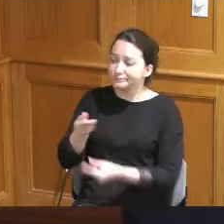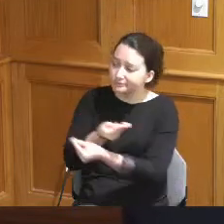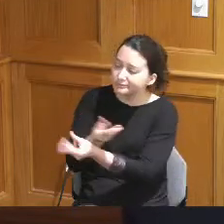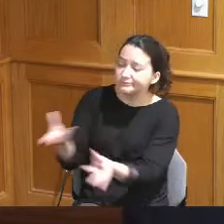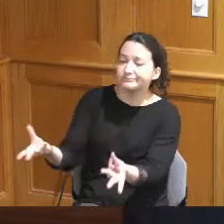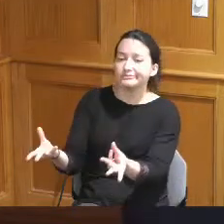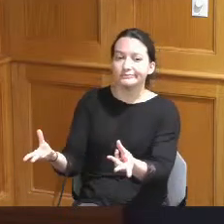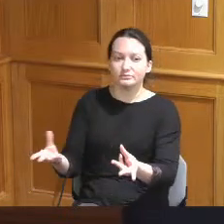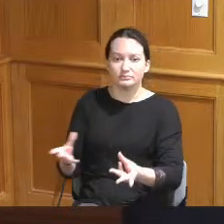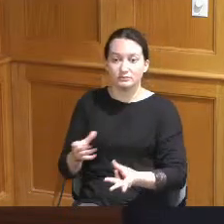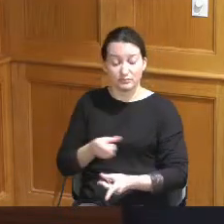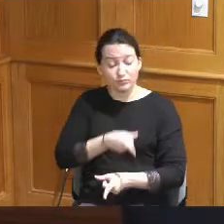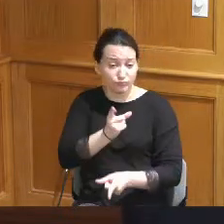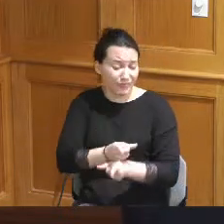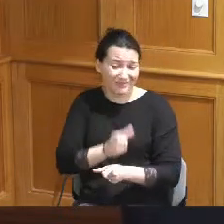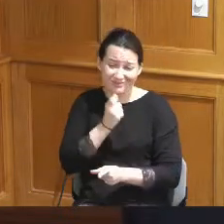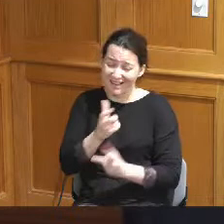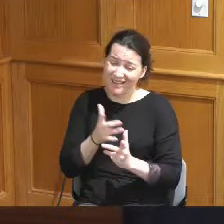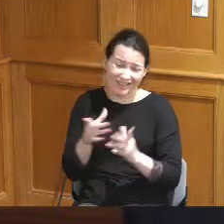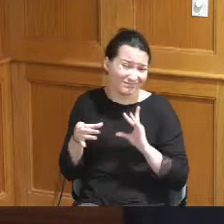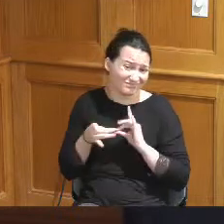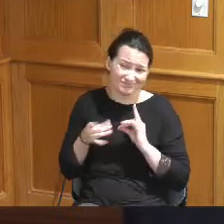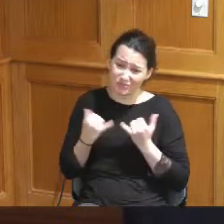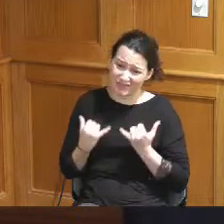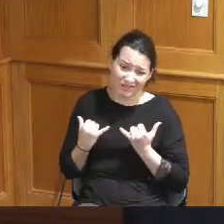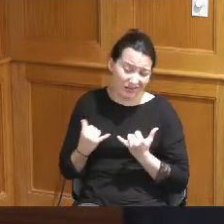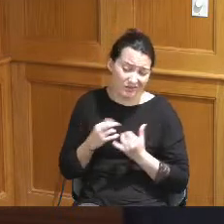you're correct there's not a whole lot I can say right now we're in the middle of an RFP